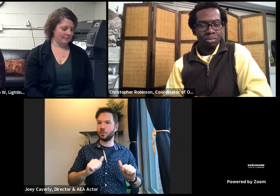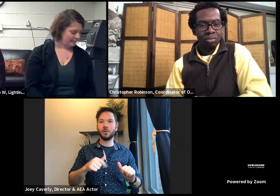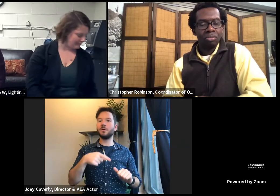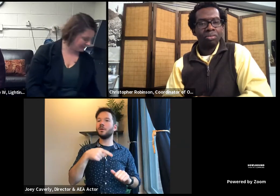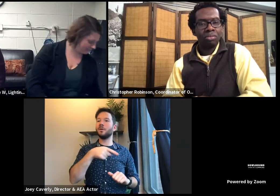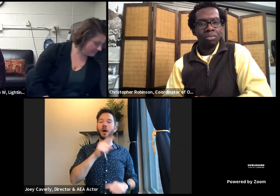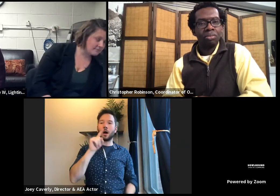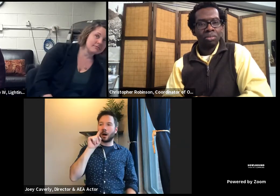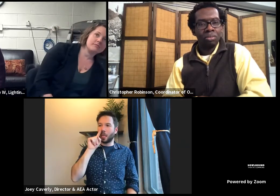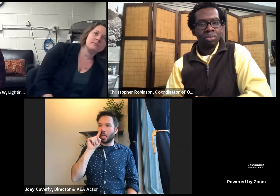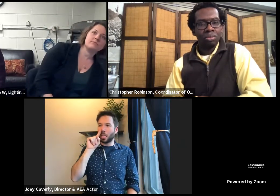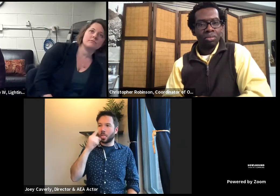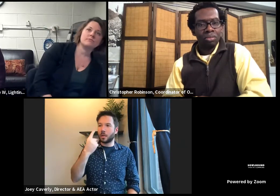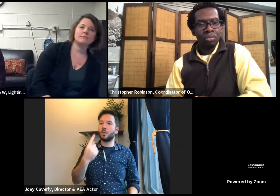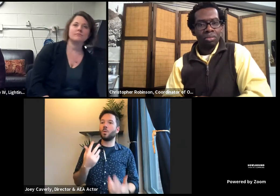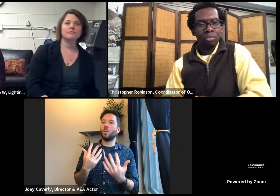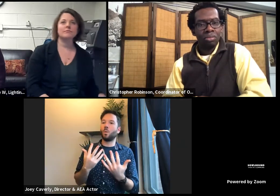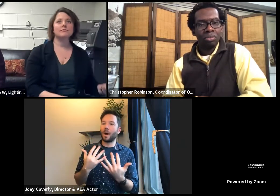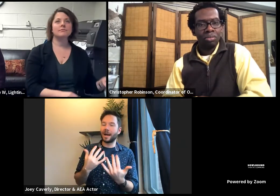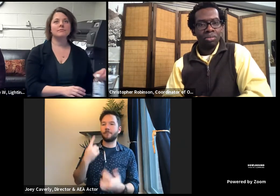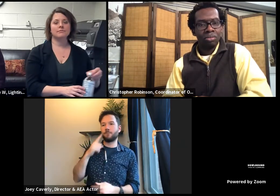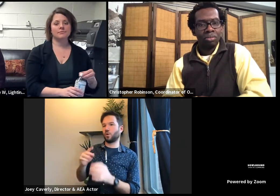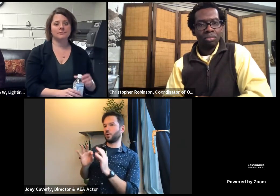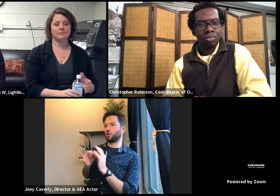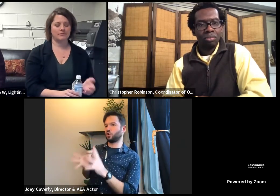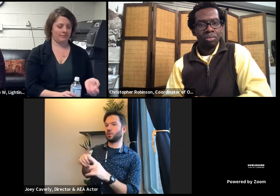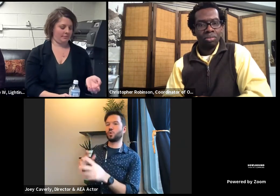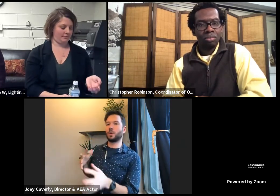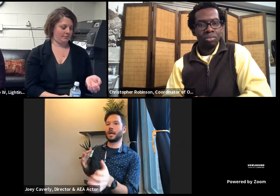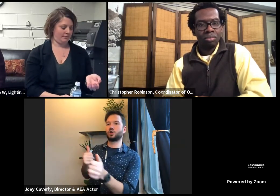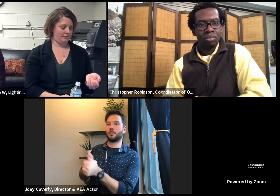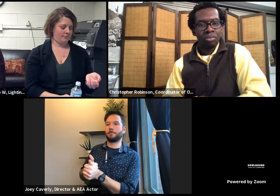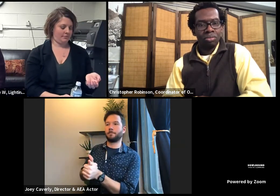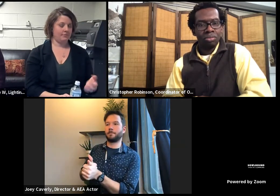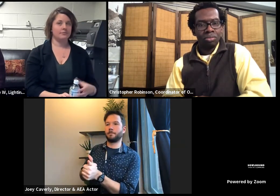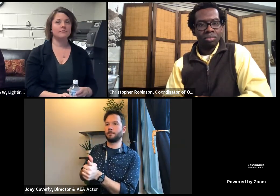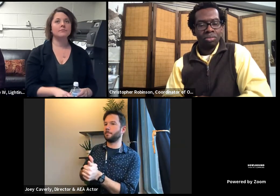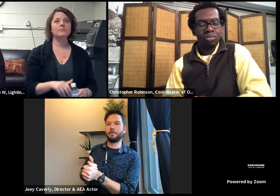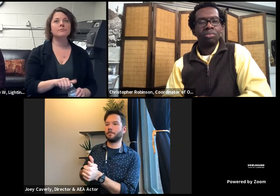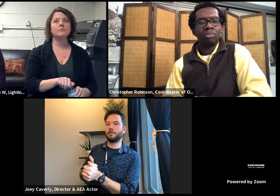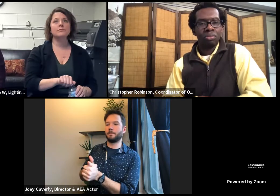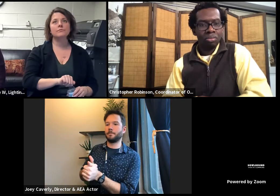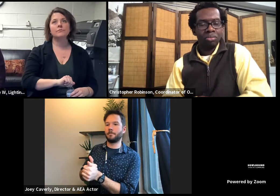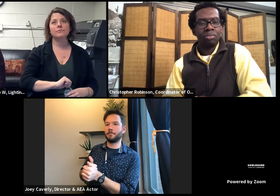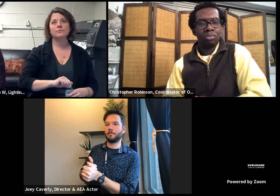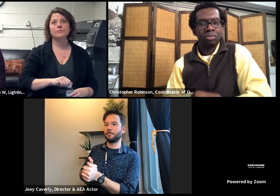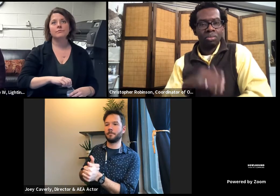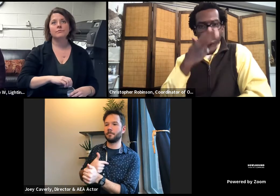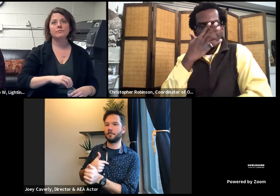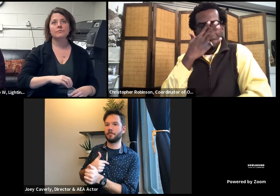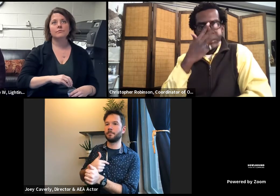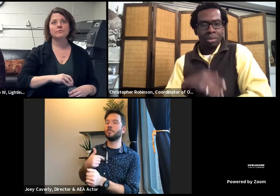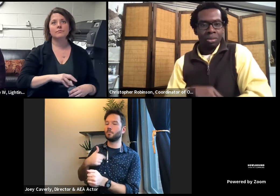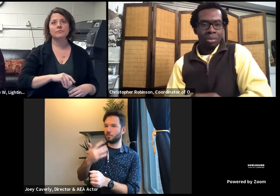and in the process of working in the theater, and they know all of the vocabulary. So it's quite a strain to wait for an interpreter